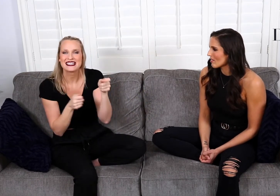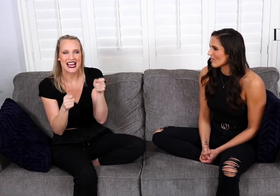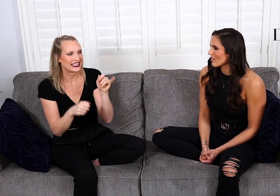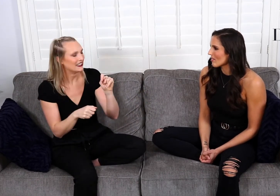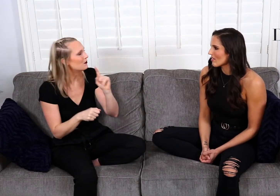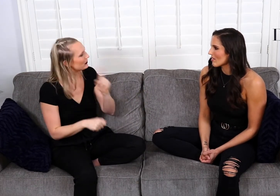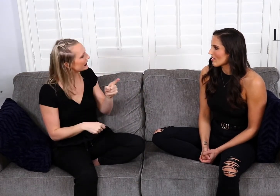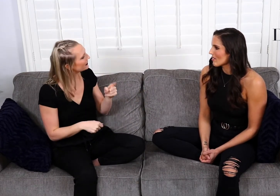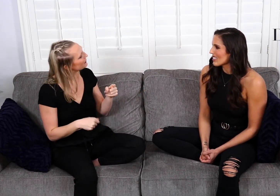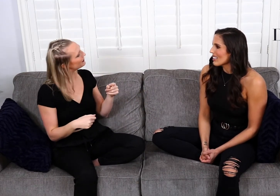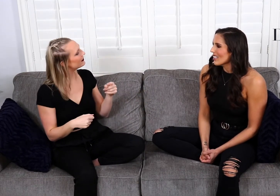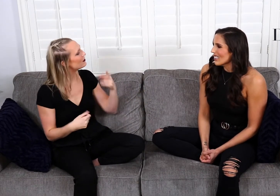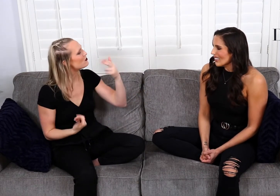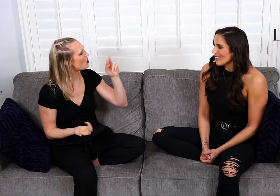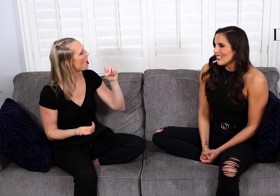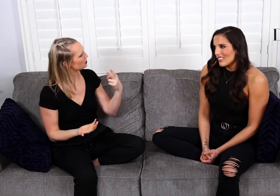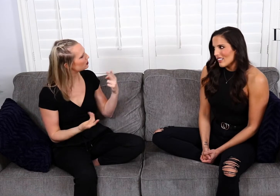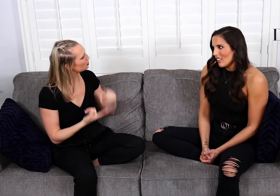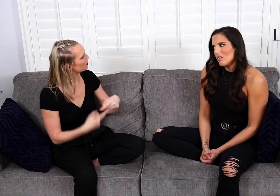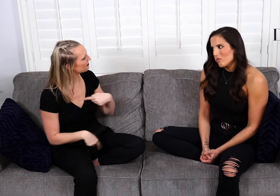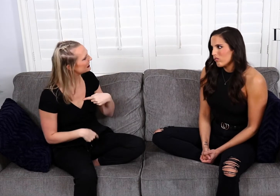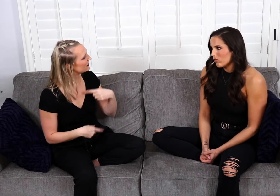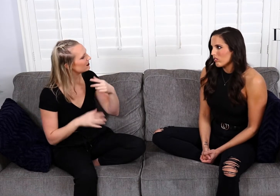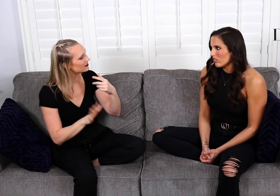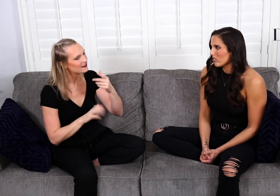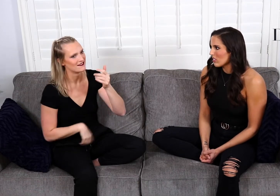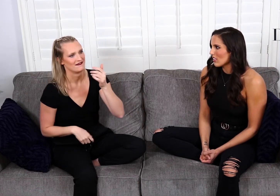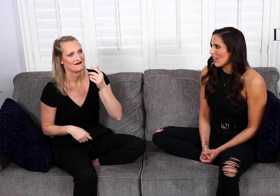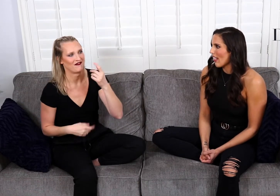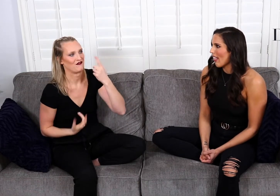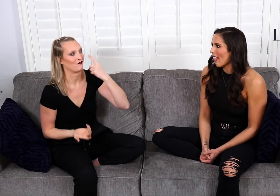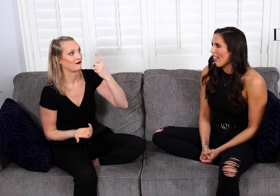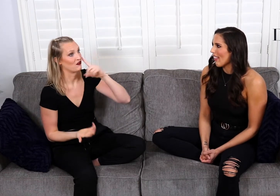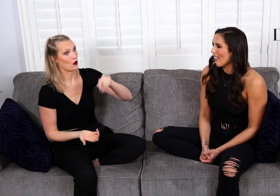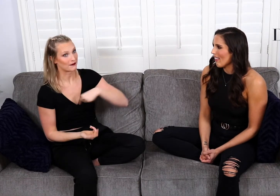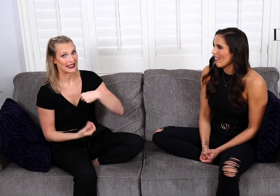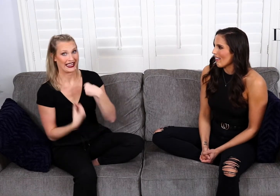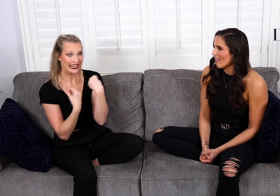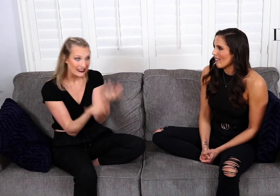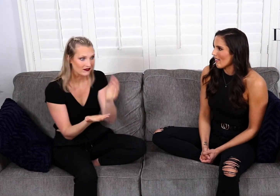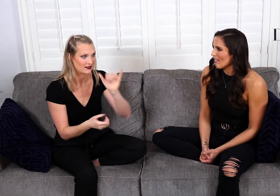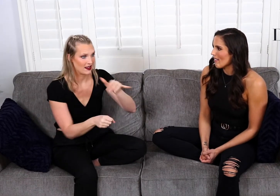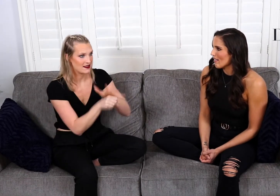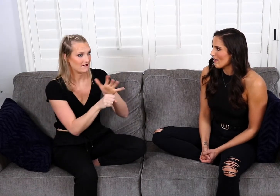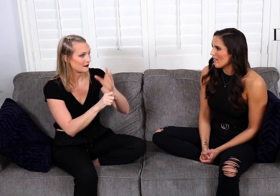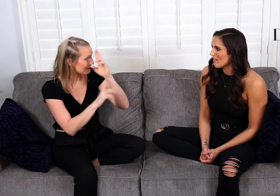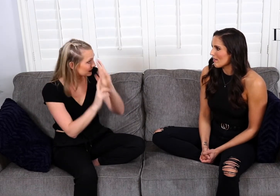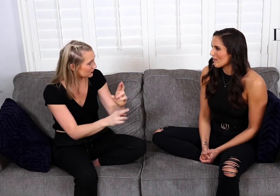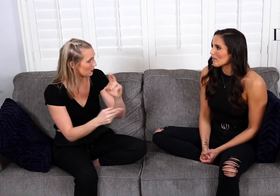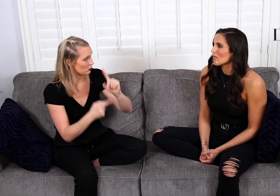Some handle it kind of harshly towards me. And for me to give you enough respect